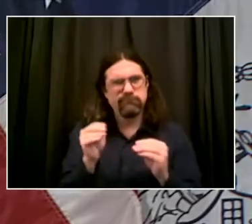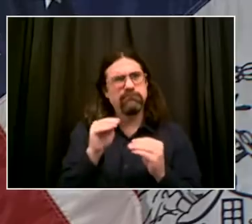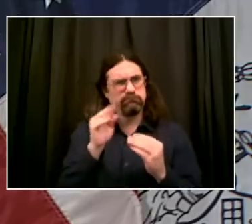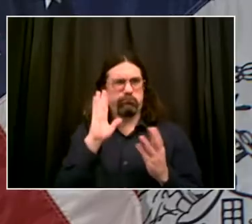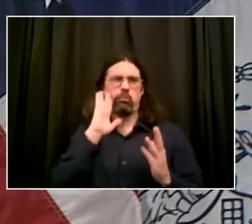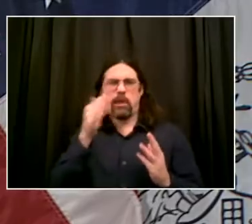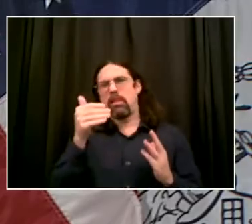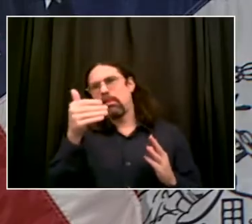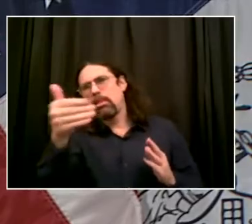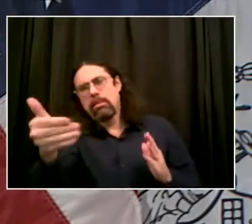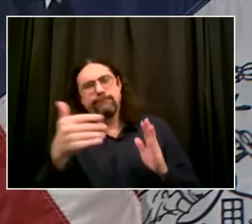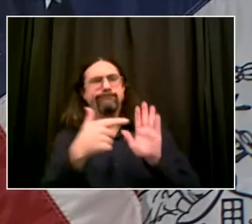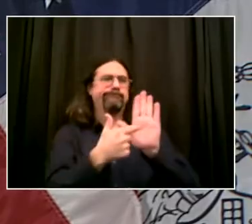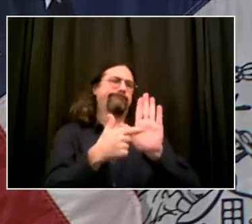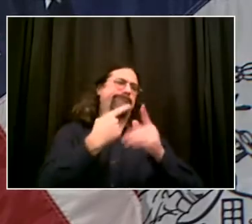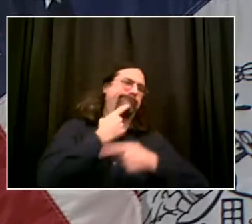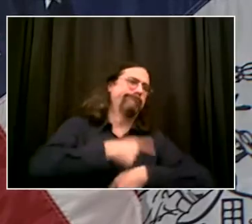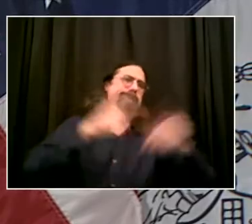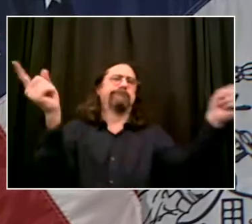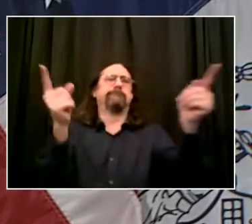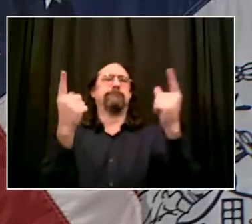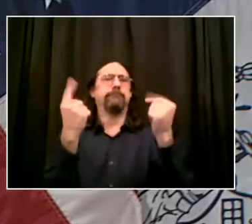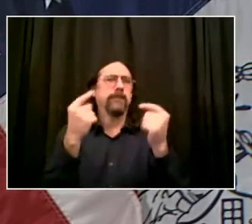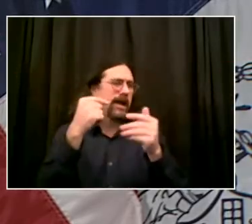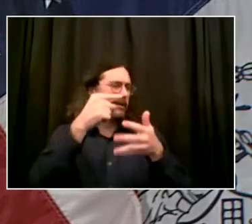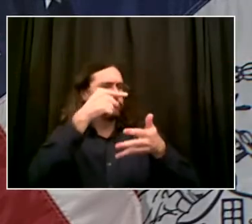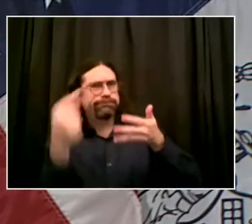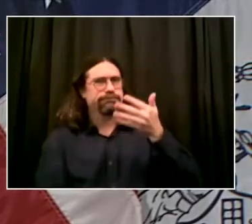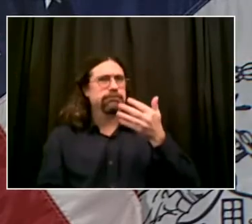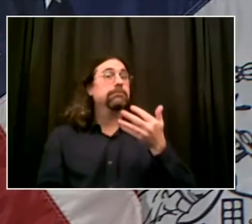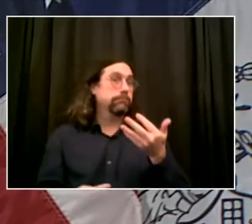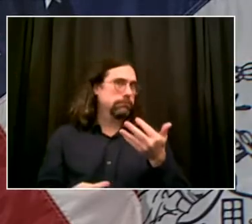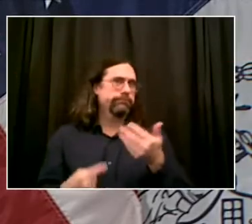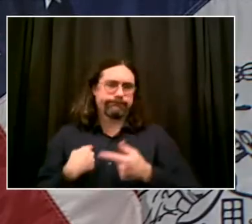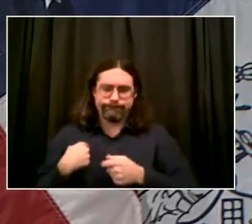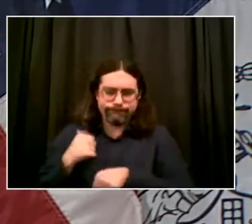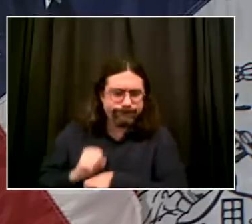HER 2021 STUDENT ACHIEVEMENT PLAN WILL LAY OUT THE IDEAS AND THE FOUNDATIONS OF HOW WE CONTINUE TO IMPROVE THE EDUCATION OF ALL